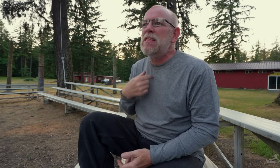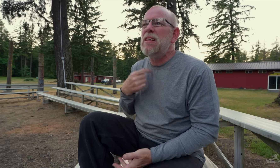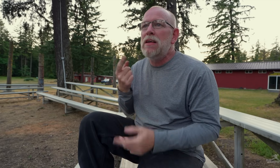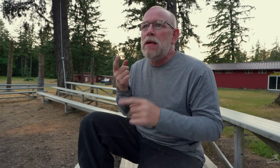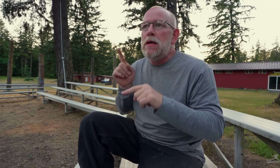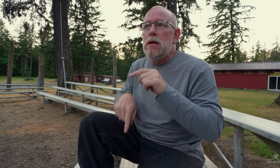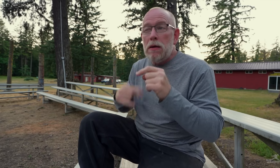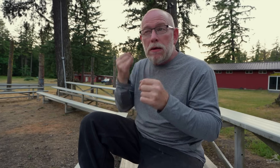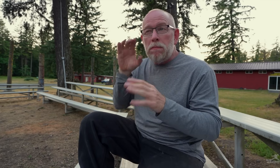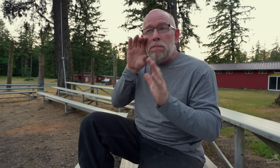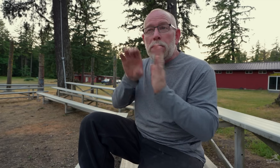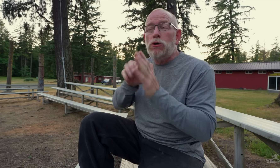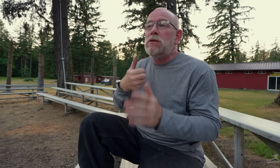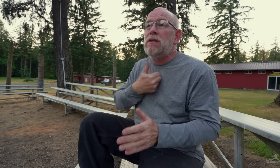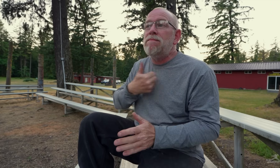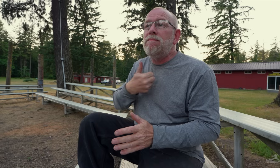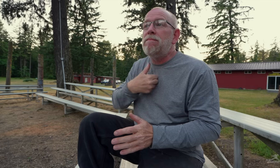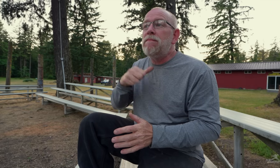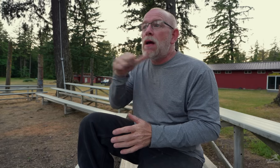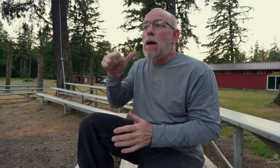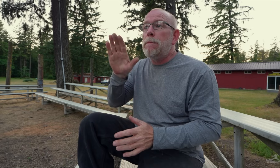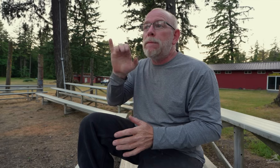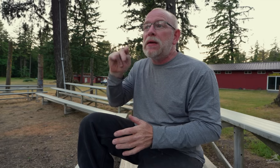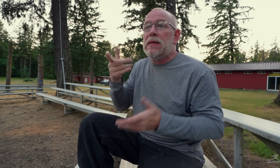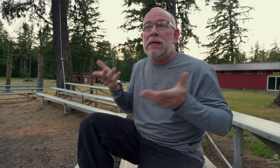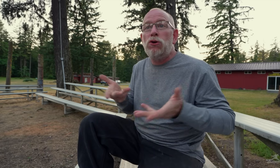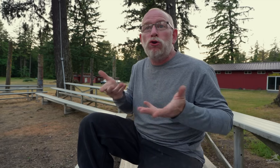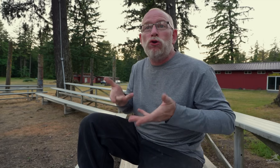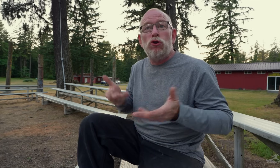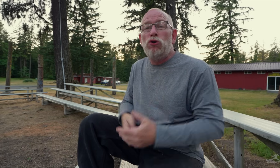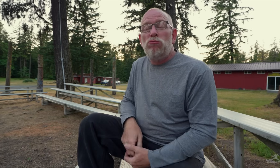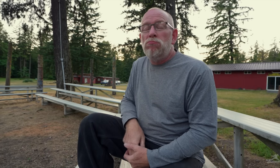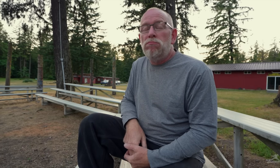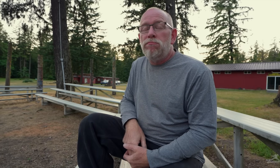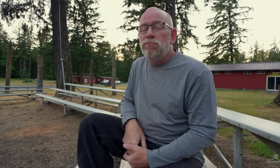I can't imagine not being here.